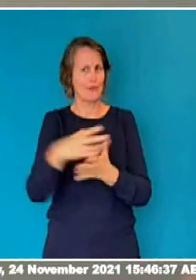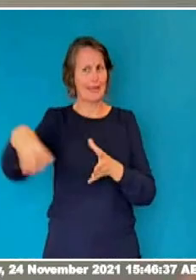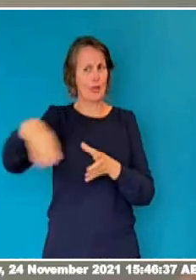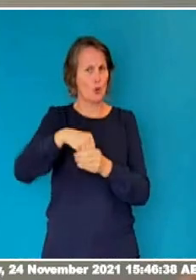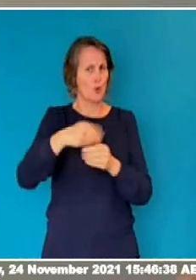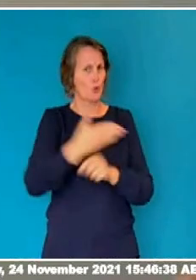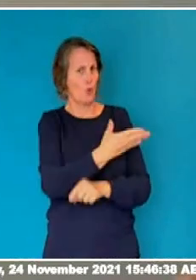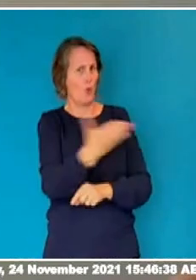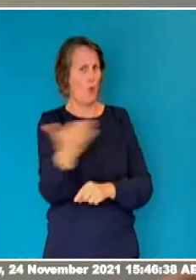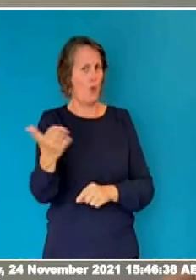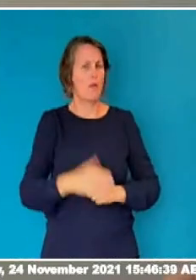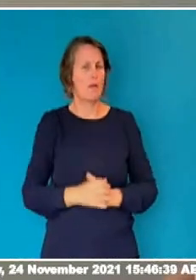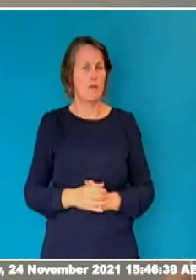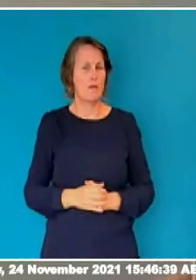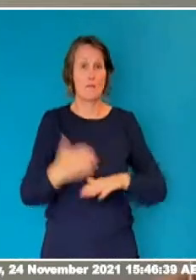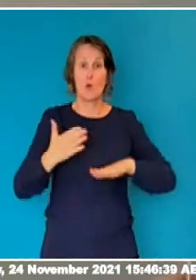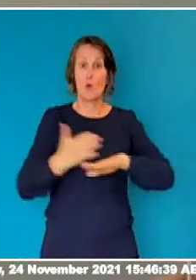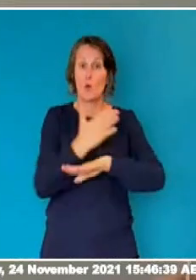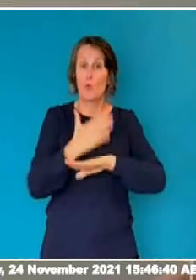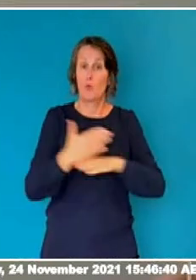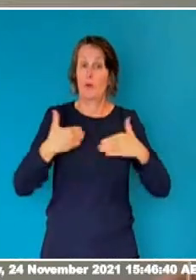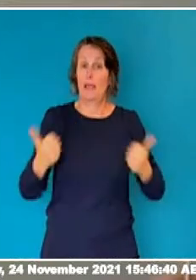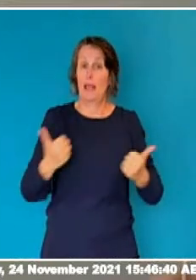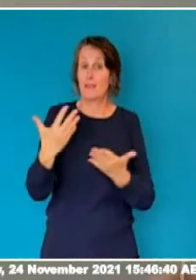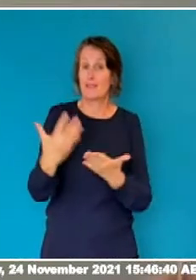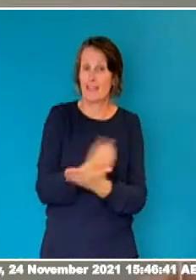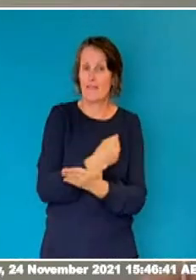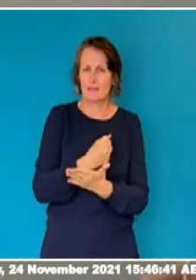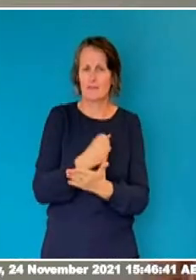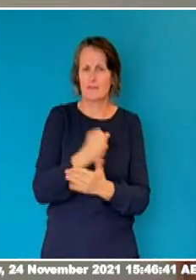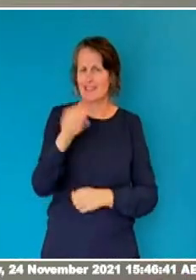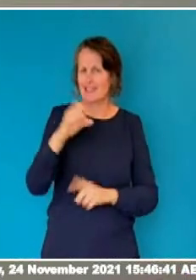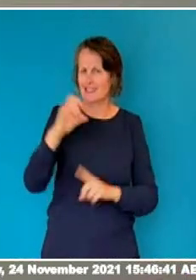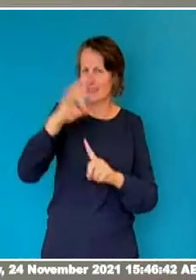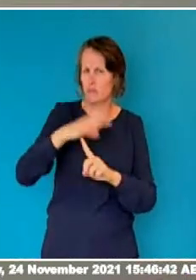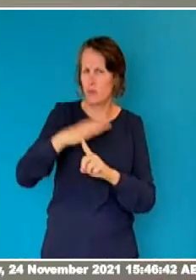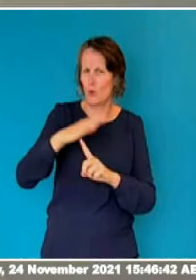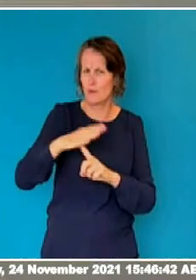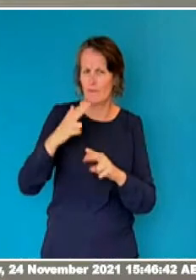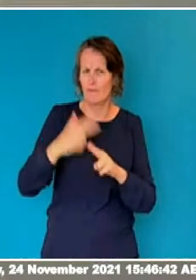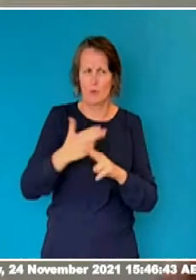Work health and safety is, as I have said, a significantly important component of what we